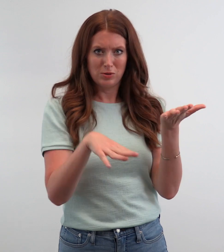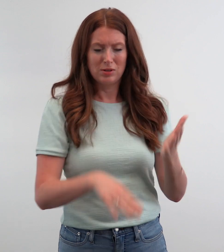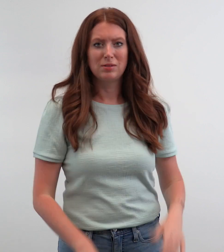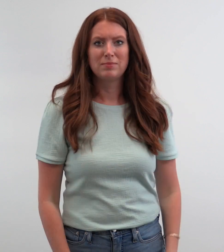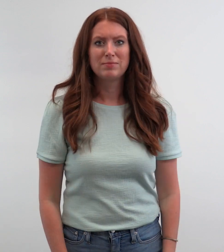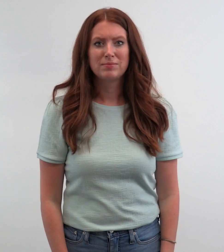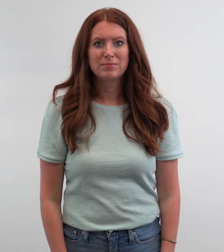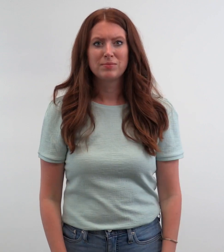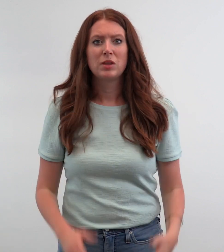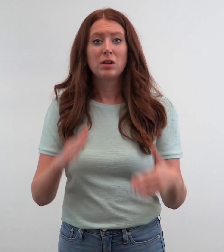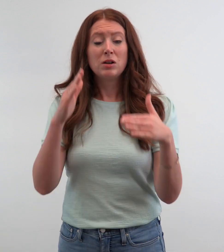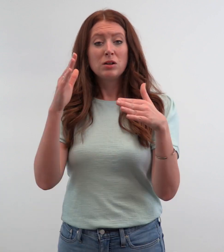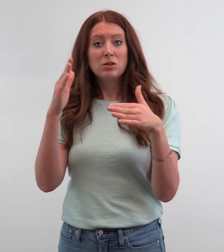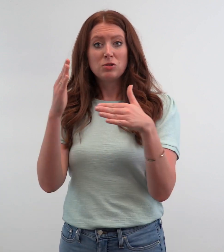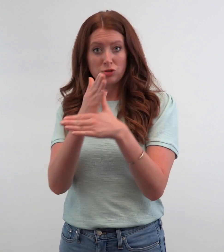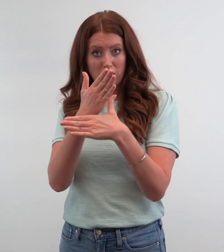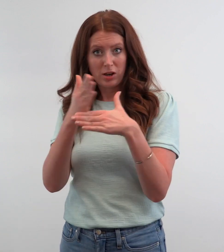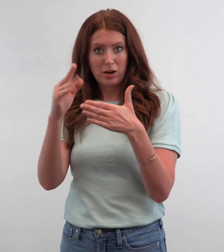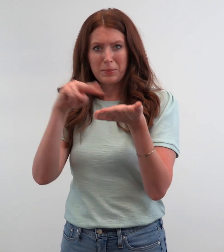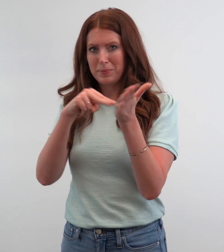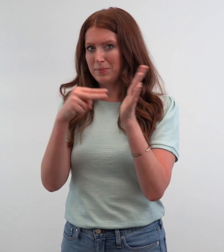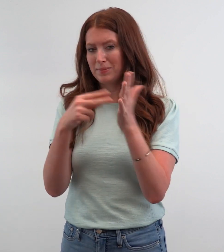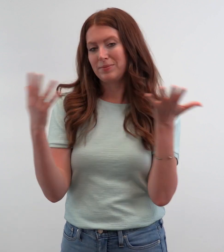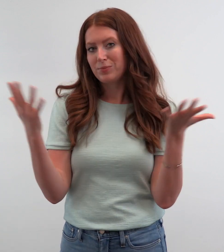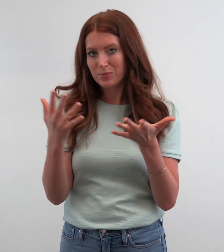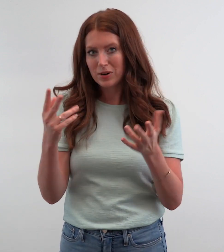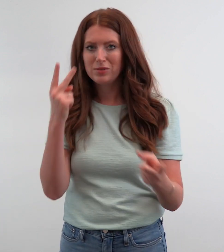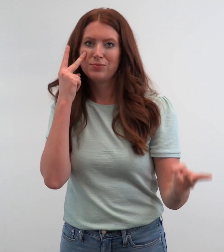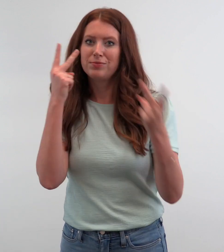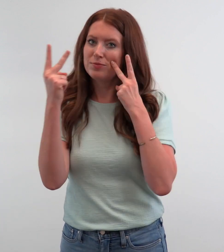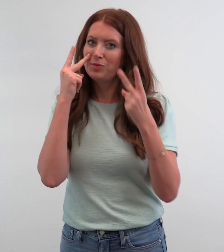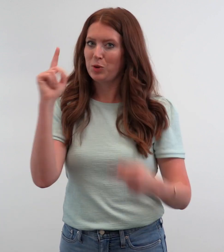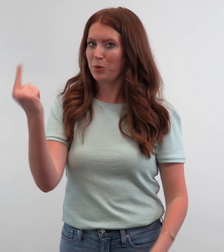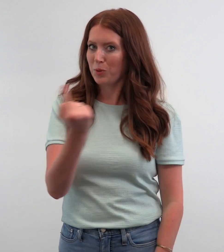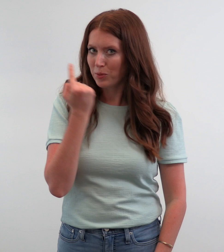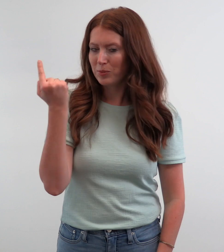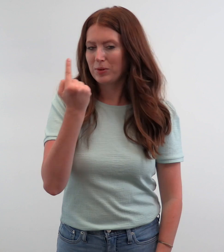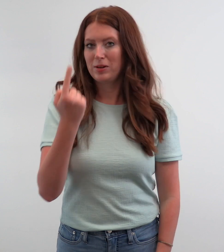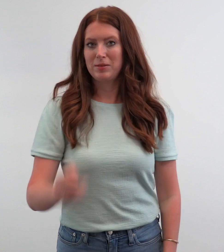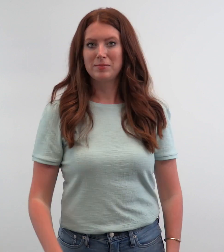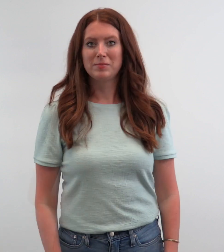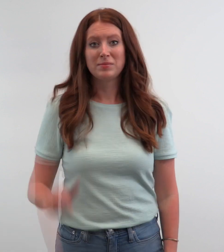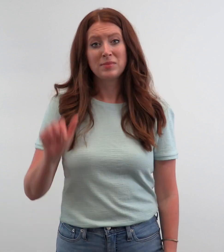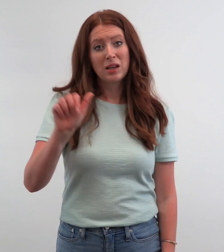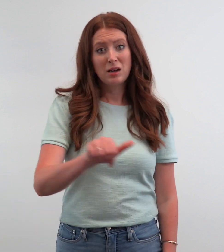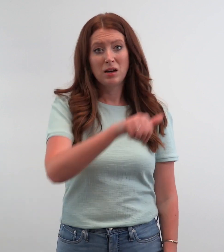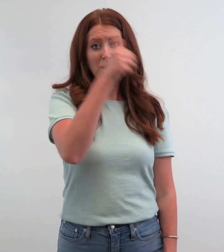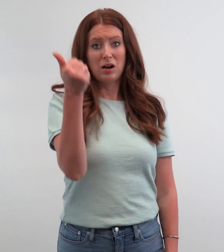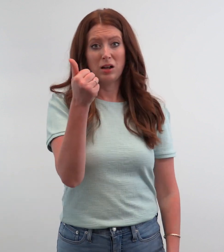communicate with your students. Share does mean its view only.